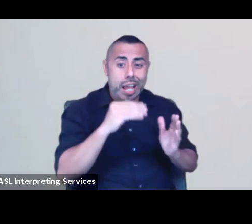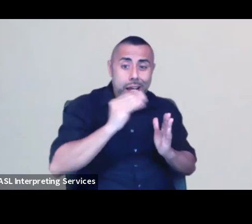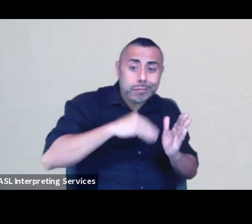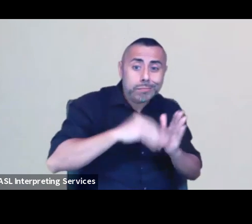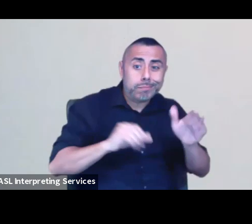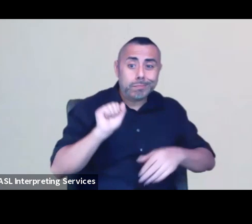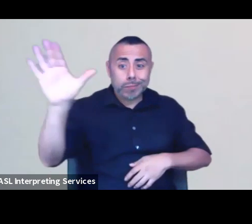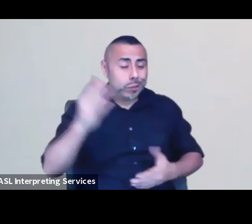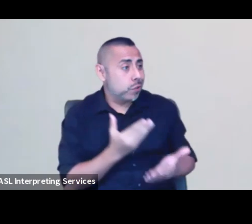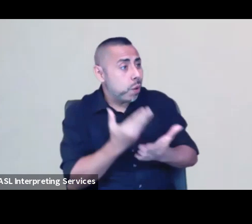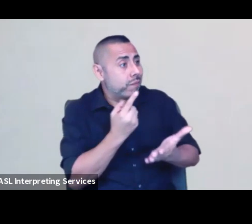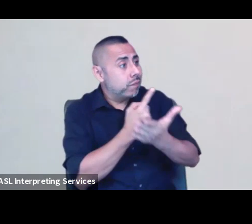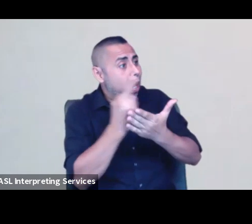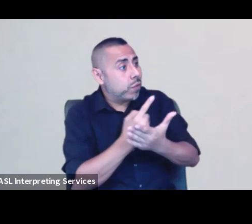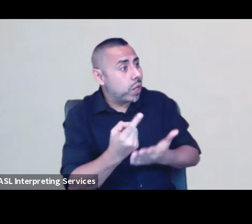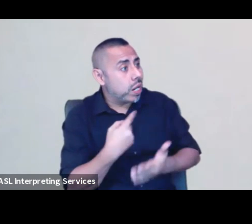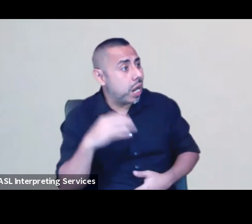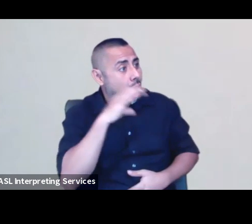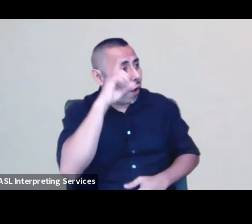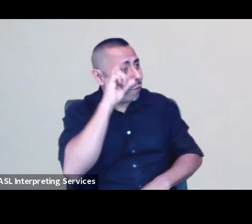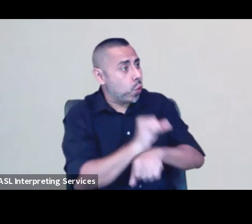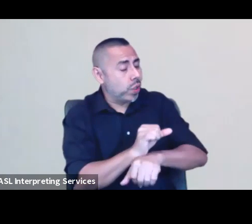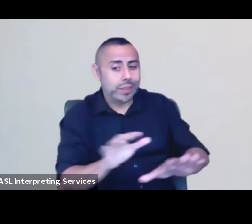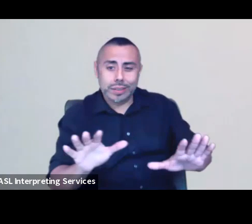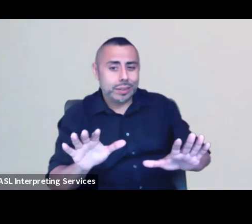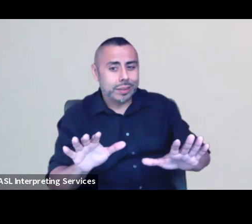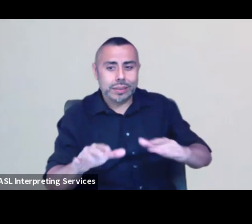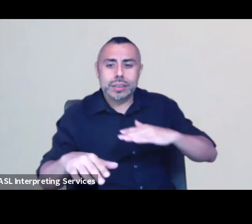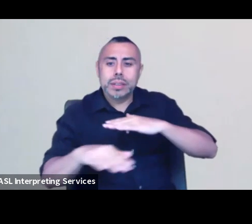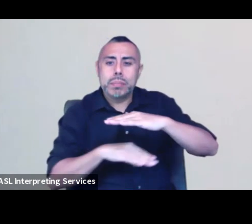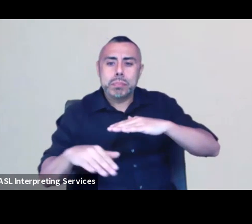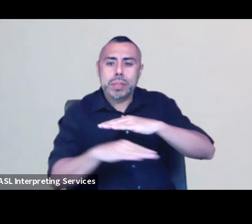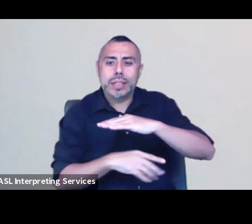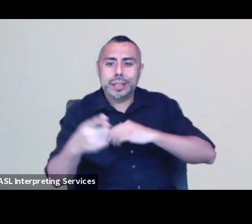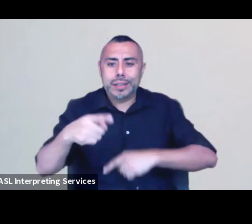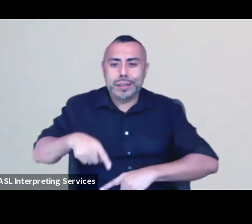because you're basically waiting for, if you're in a current situation,